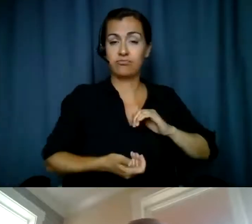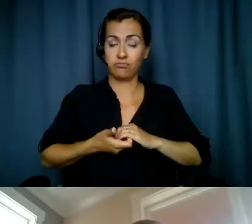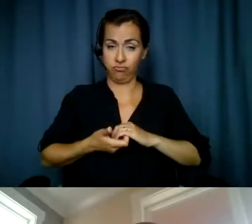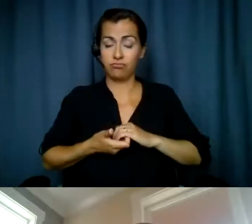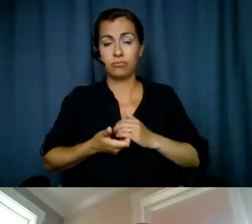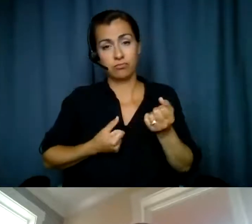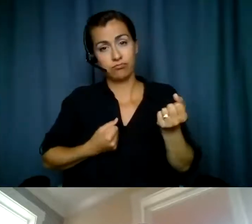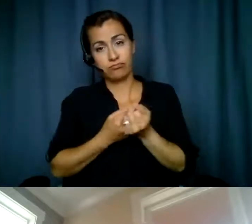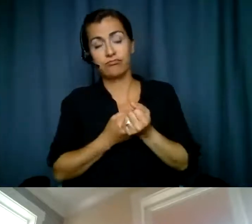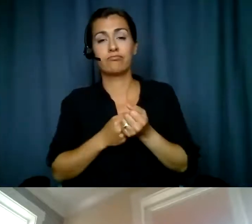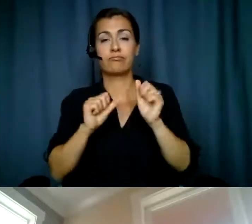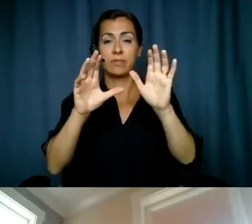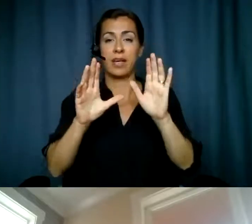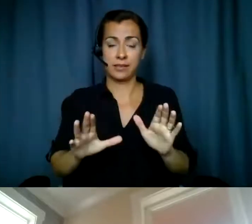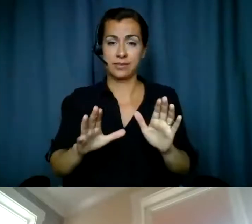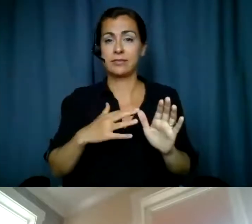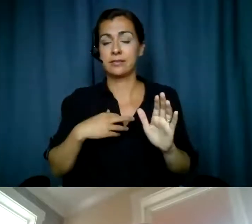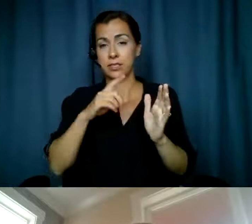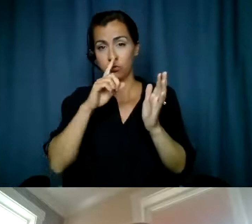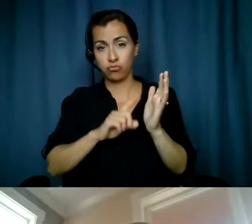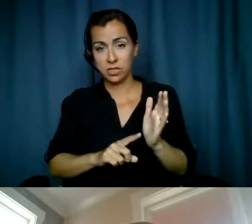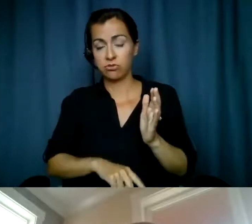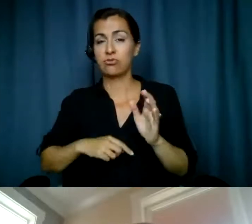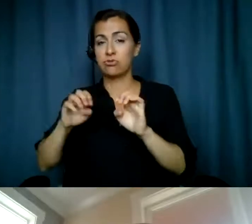Finally once elected we work with policy makers